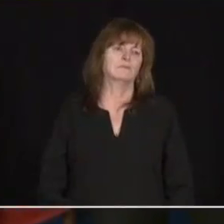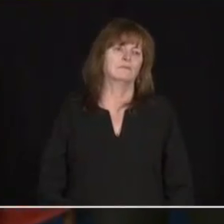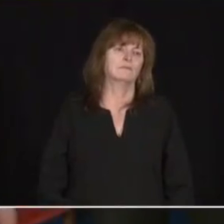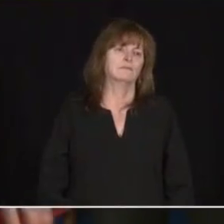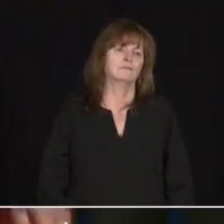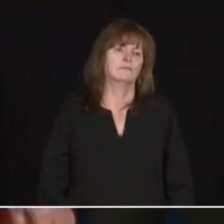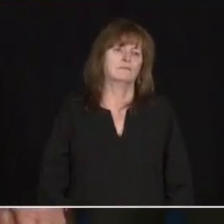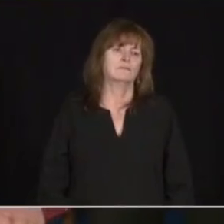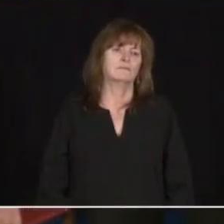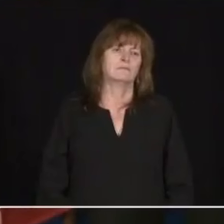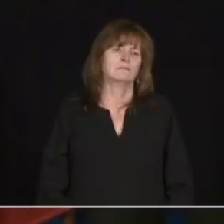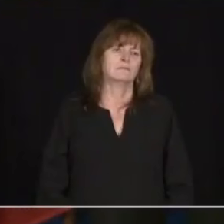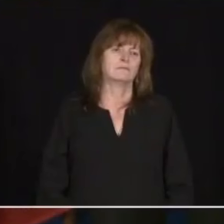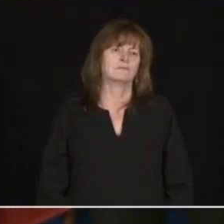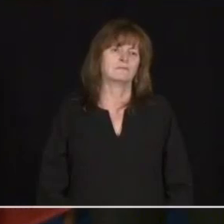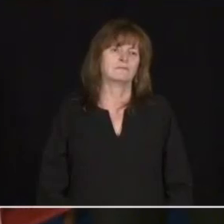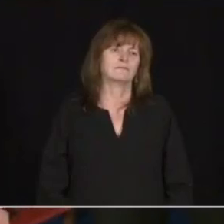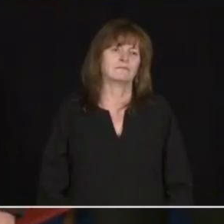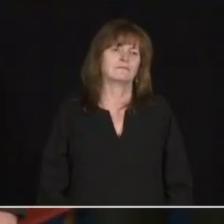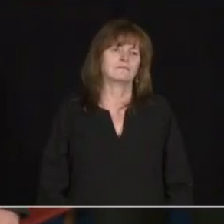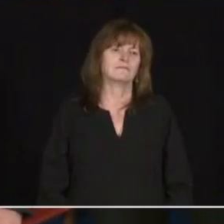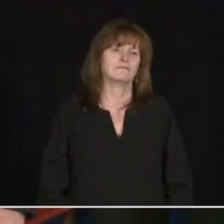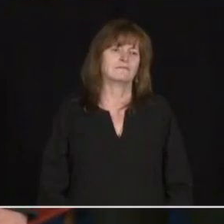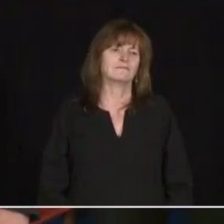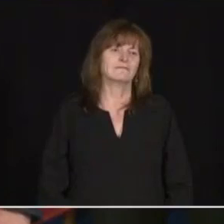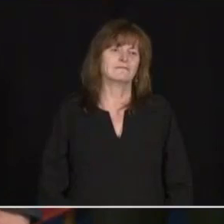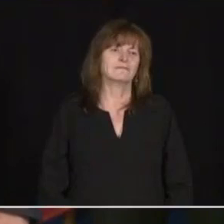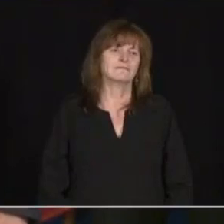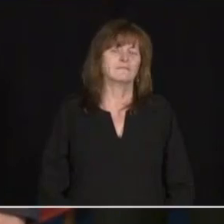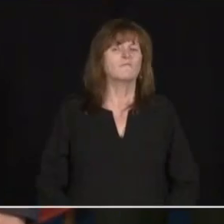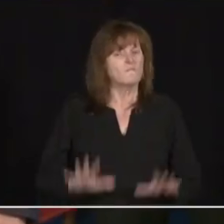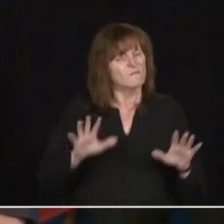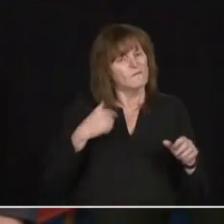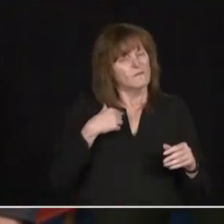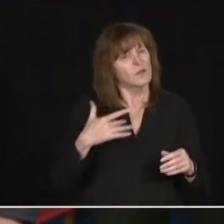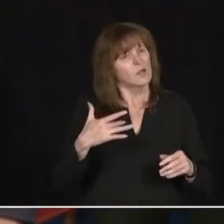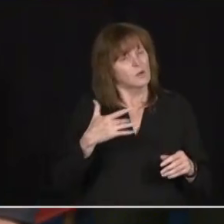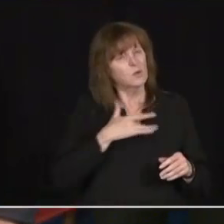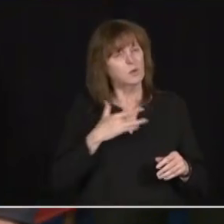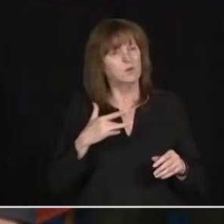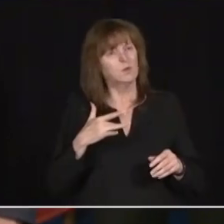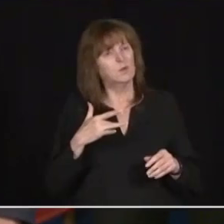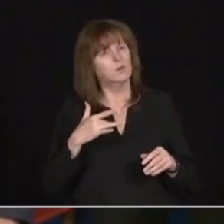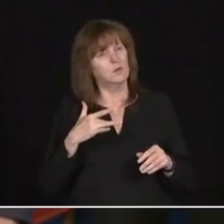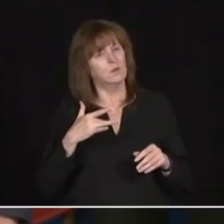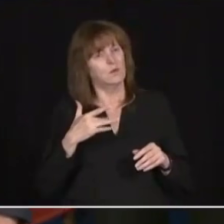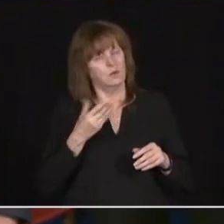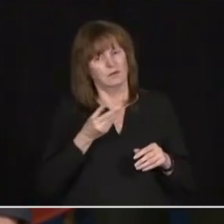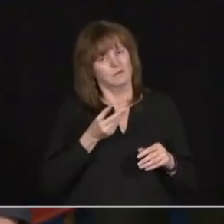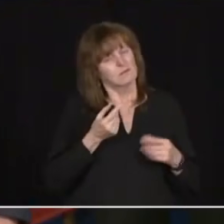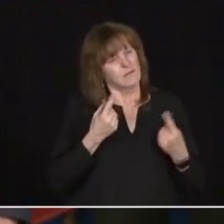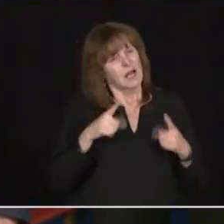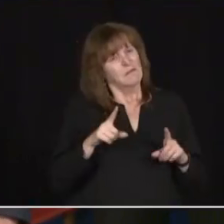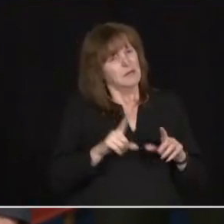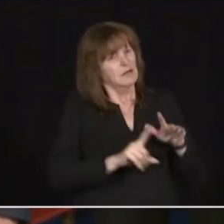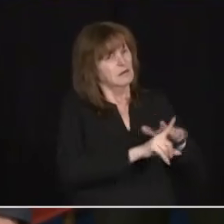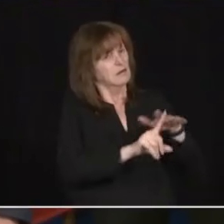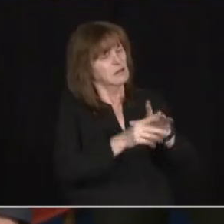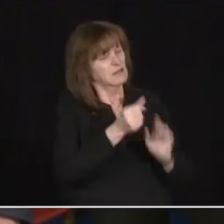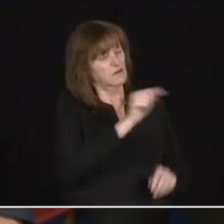going to hand this over to the Minister of health. Thank you. Well, it is a heartbreaking situation